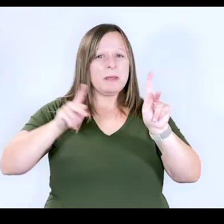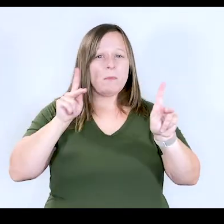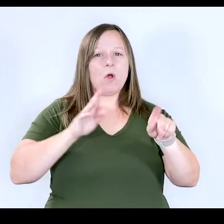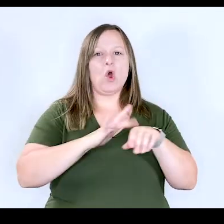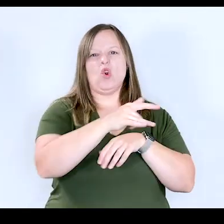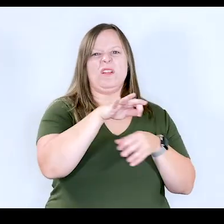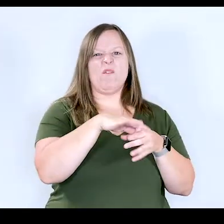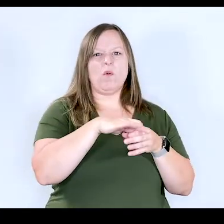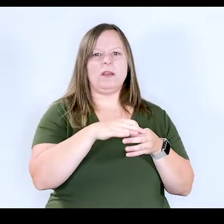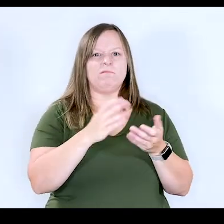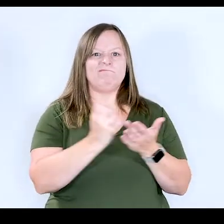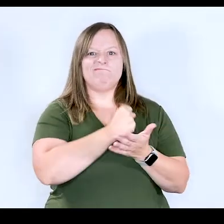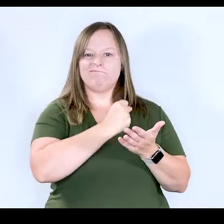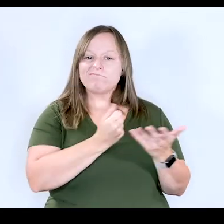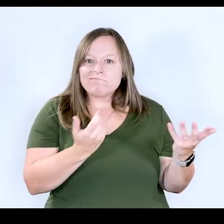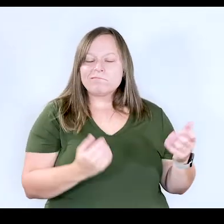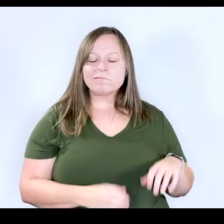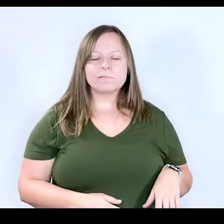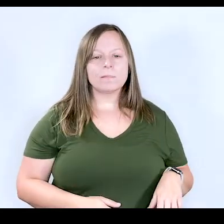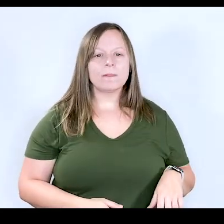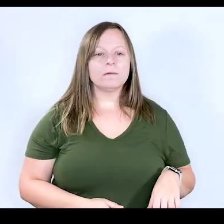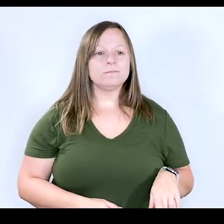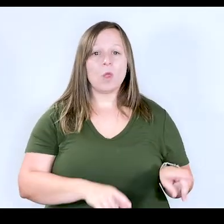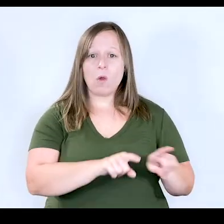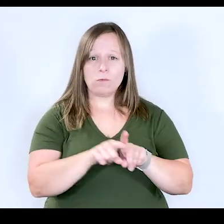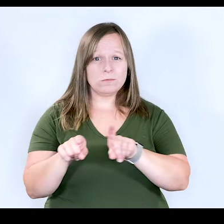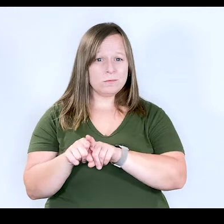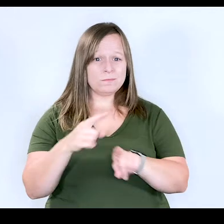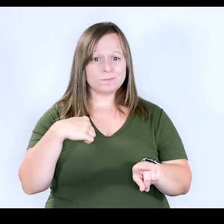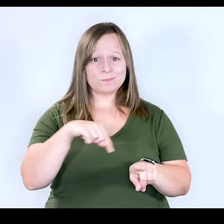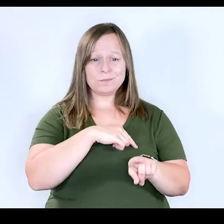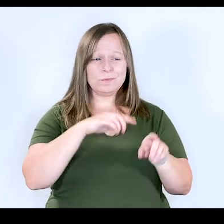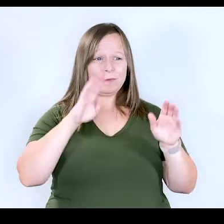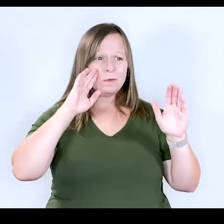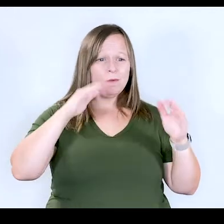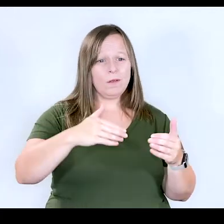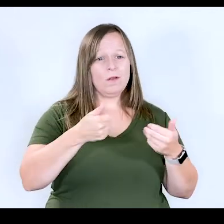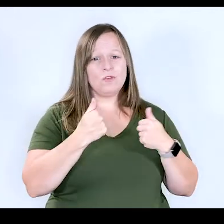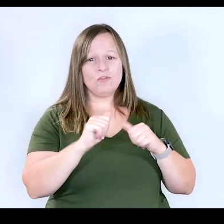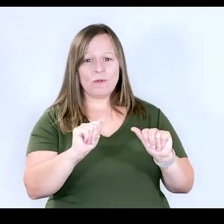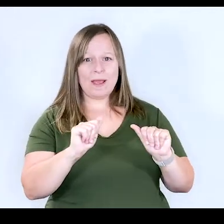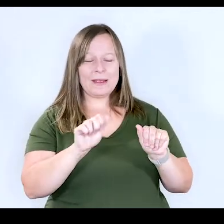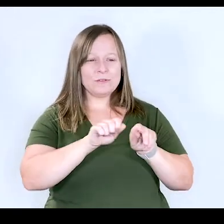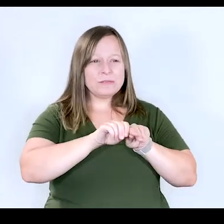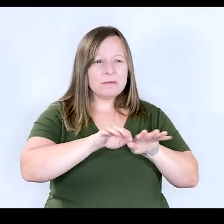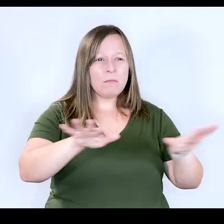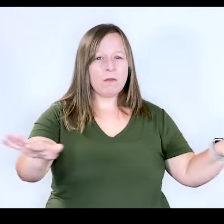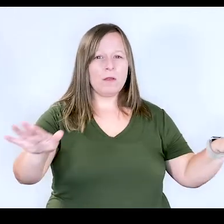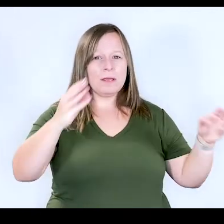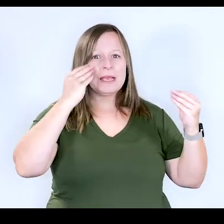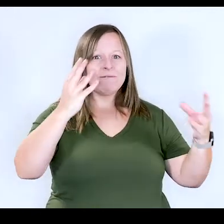in early voting period. Also, we really are trying to spread as much information